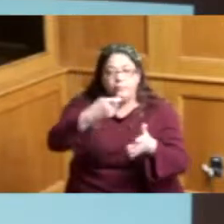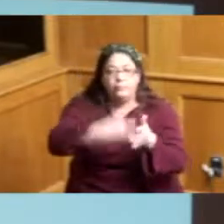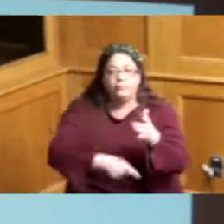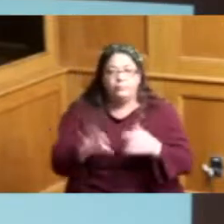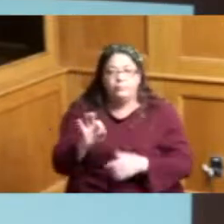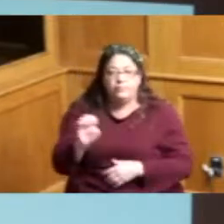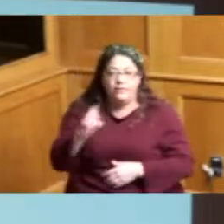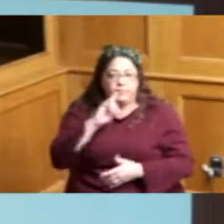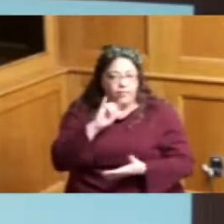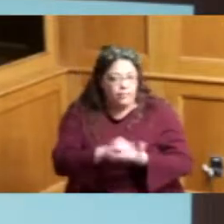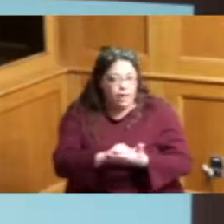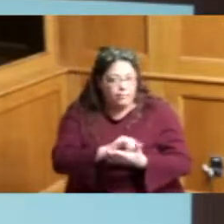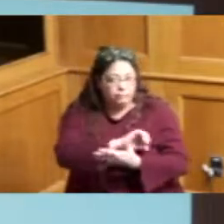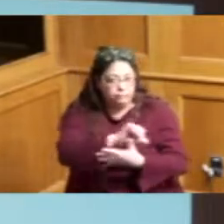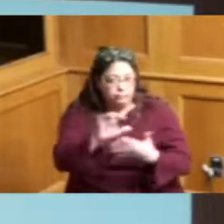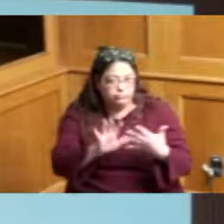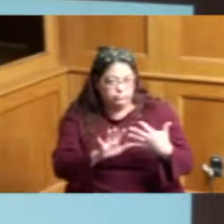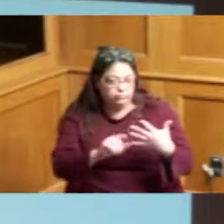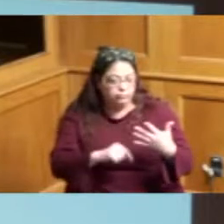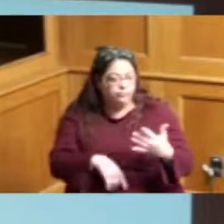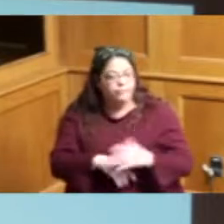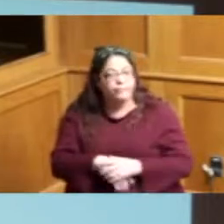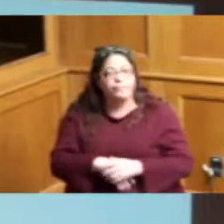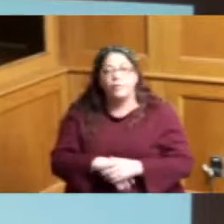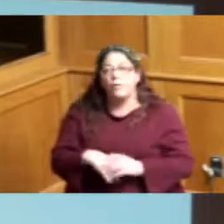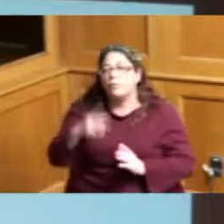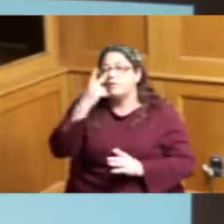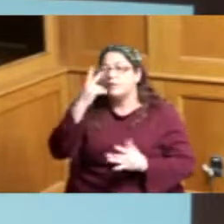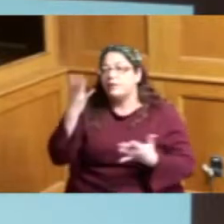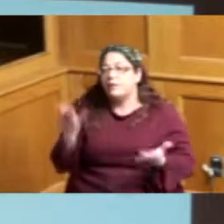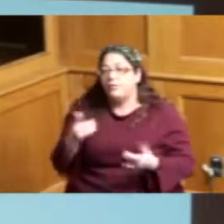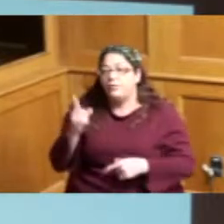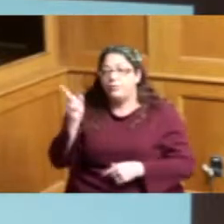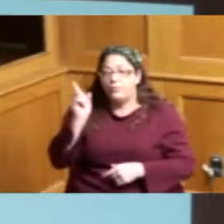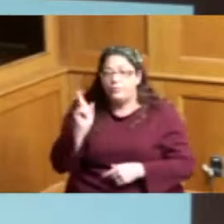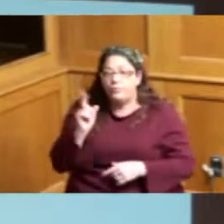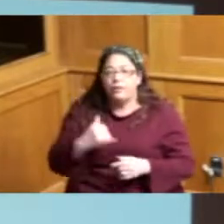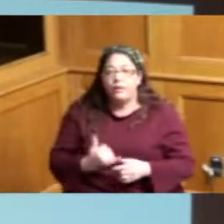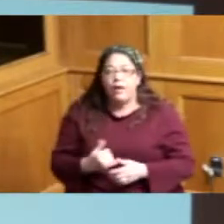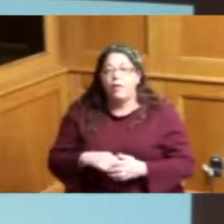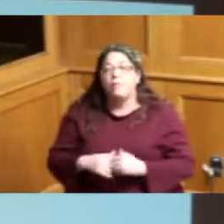charge so according to this chart that you are seeing here most of the properties will fall